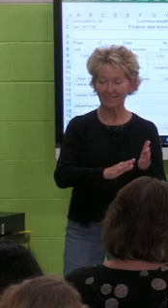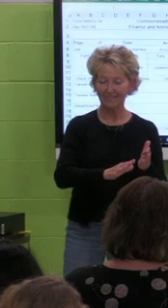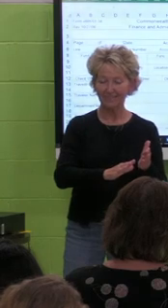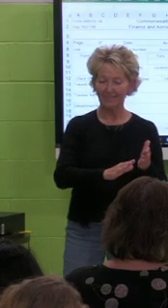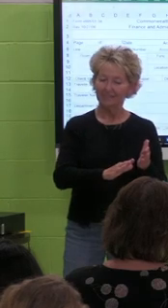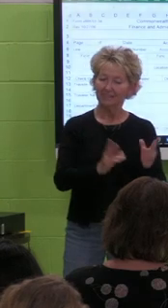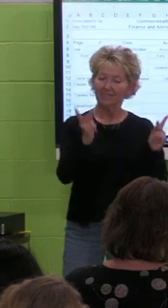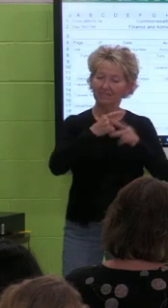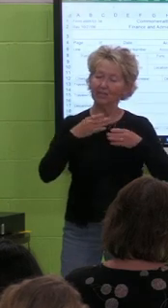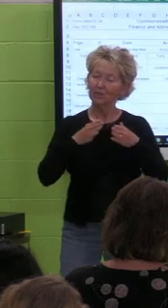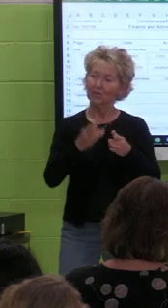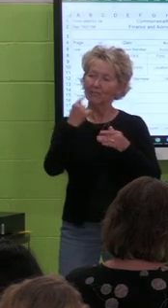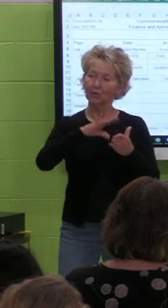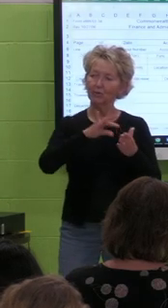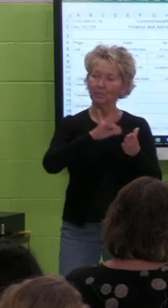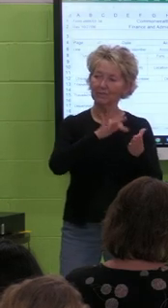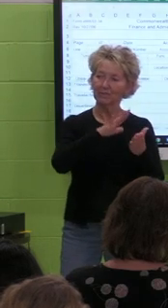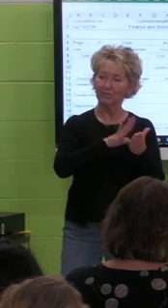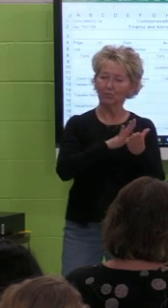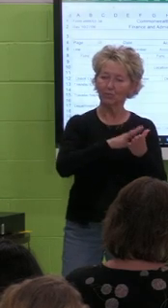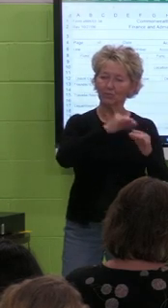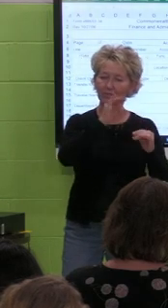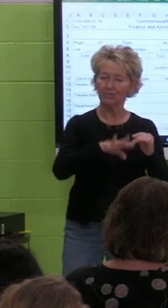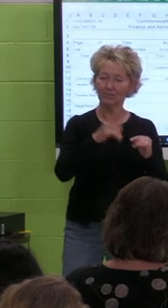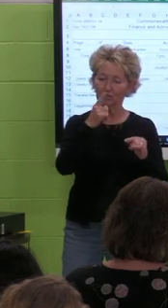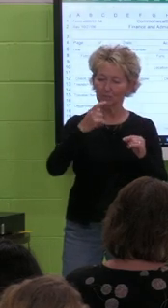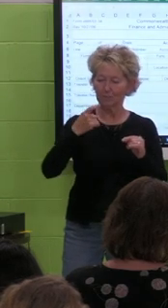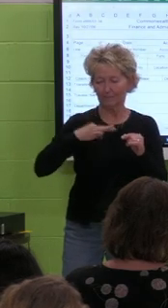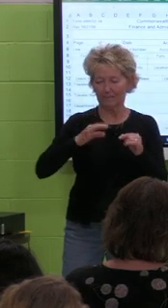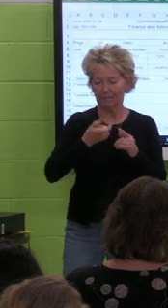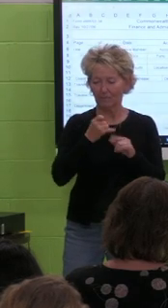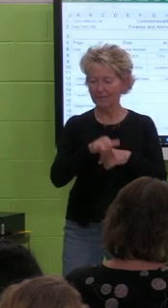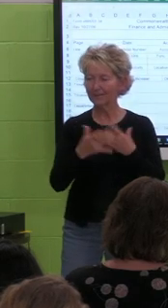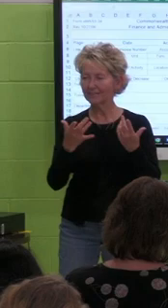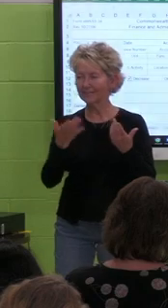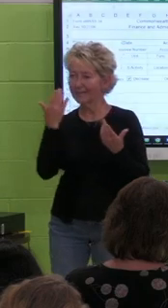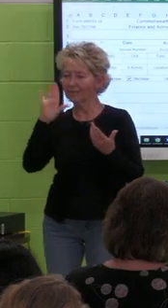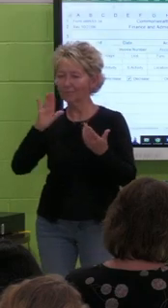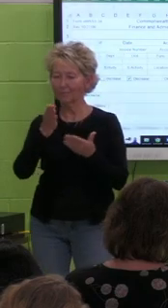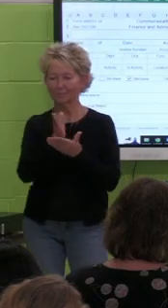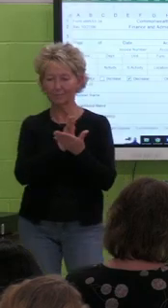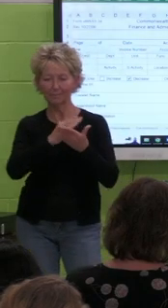figure out a way for those middle school students to benefit I don't know what is it a pizza party